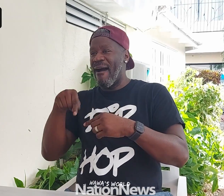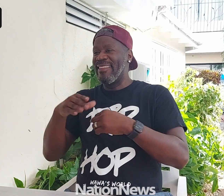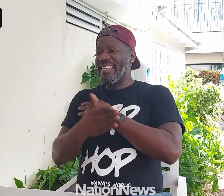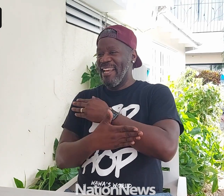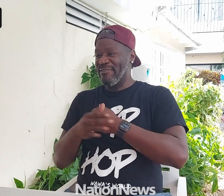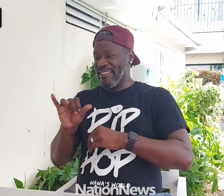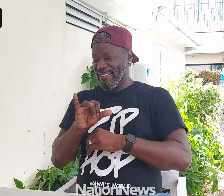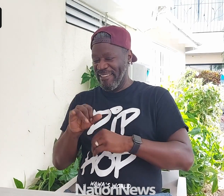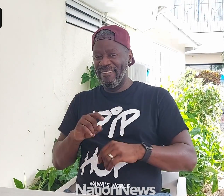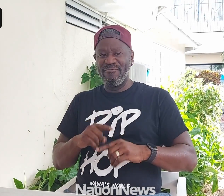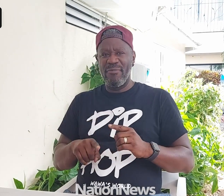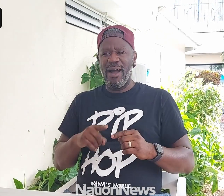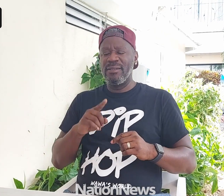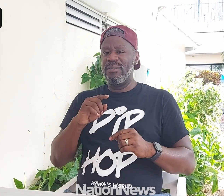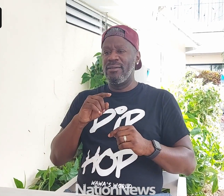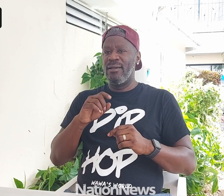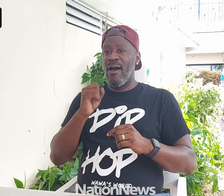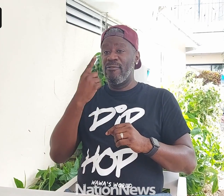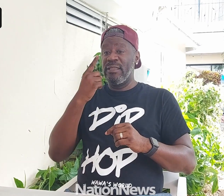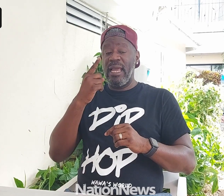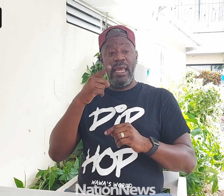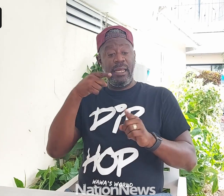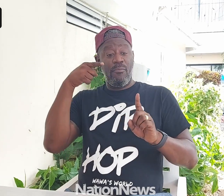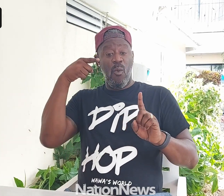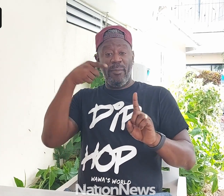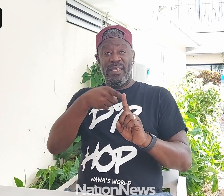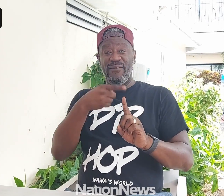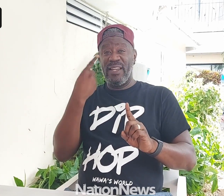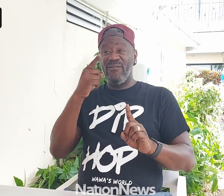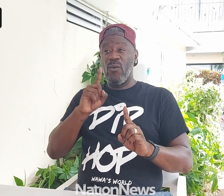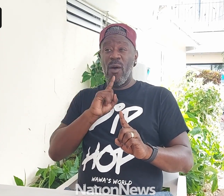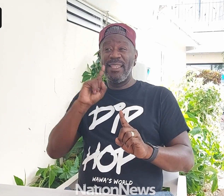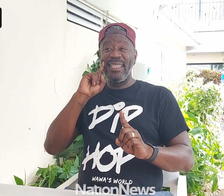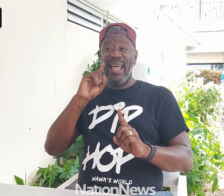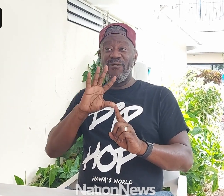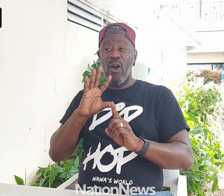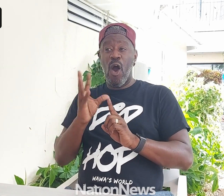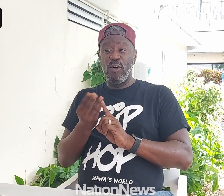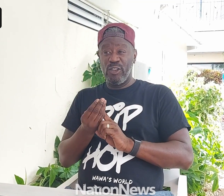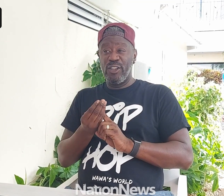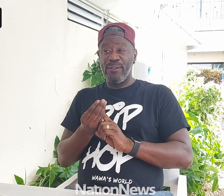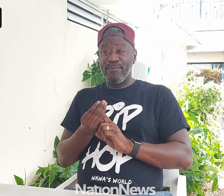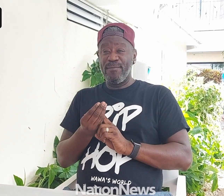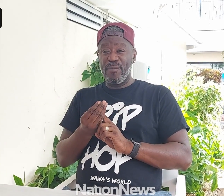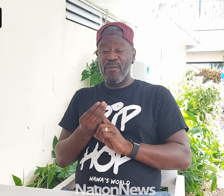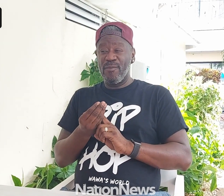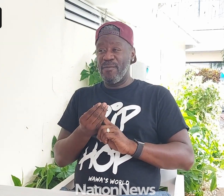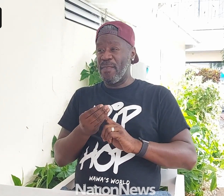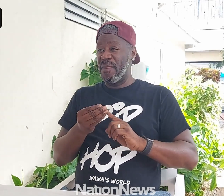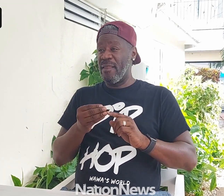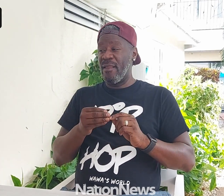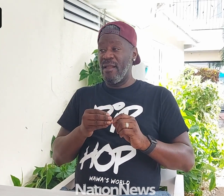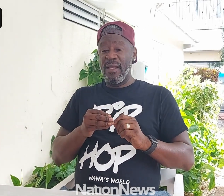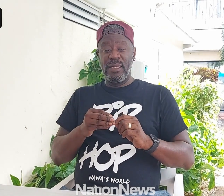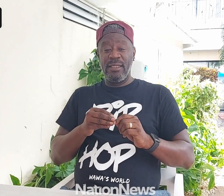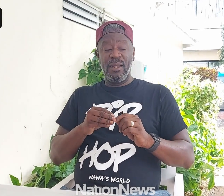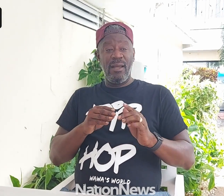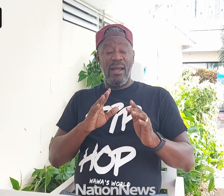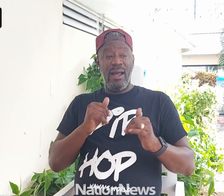about the dos and the DS of the island um but really the the point of being here is